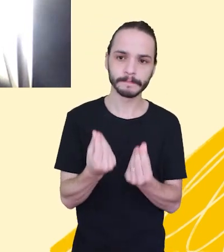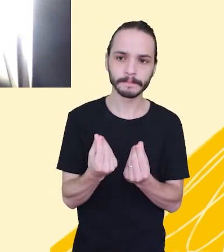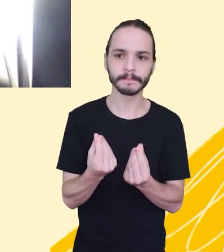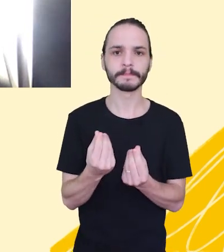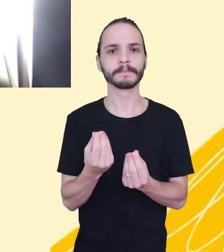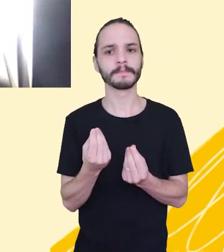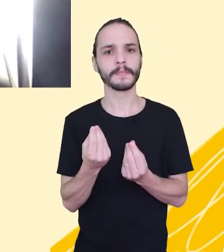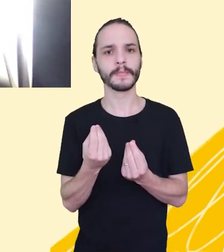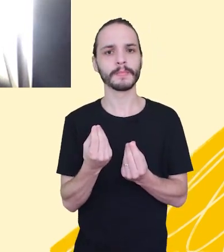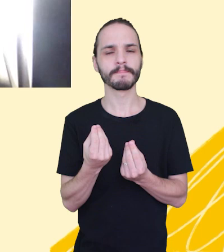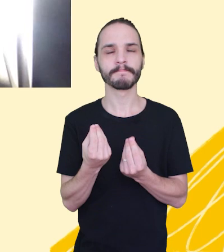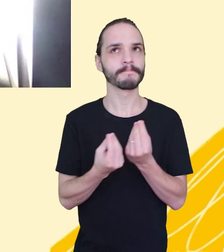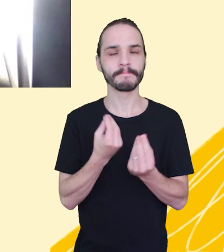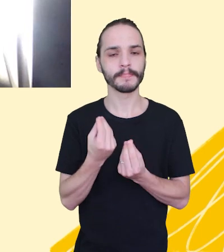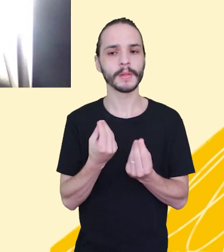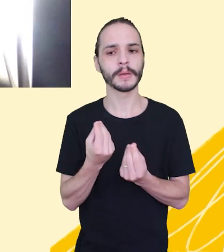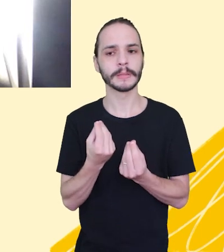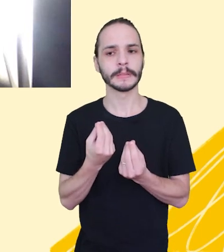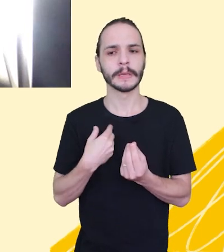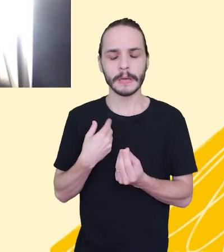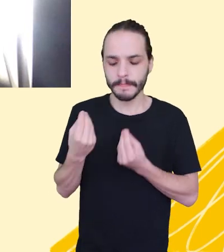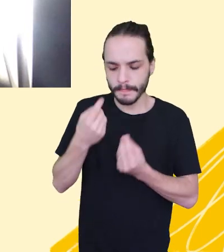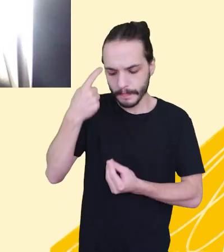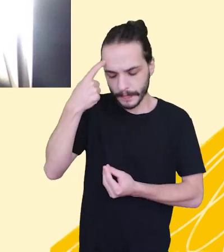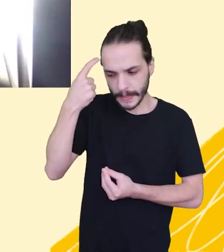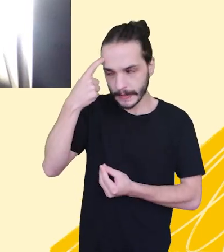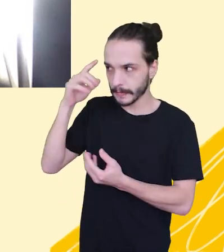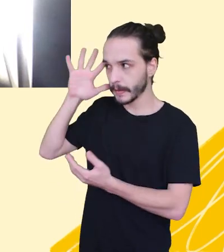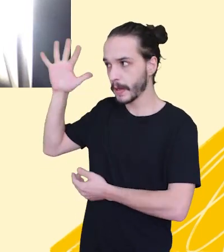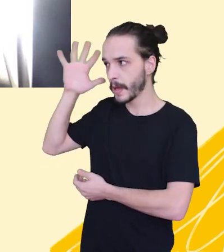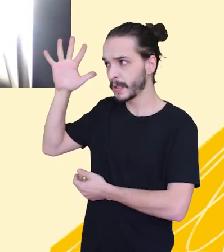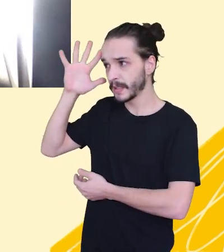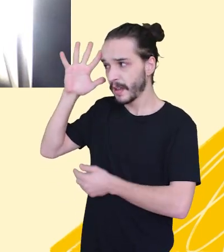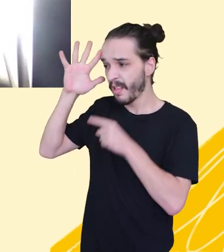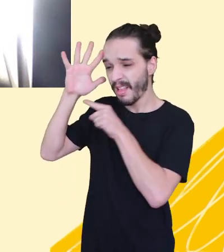how this thought will appear on paper